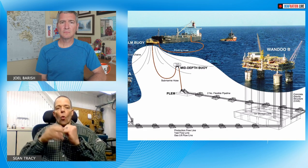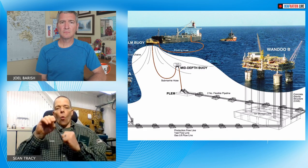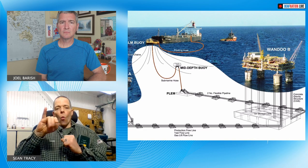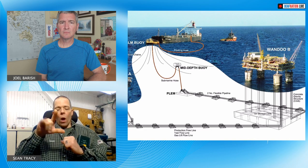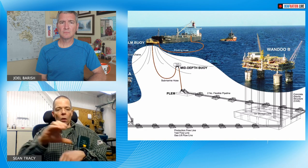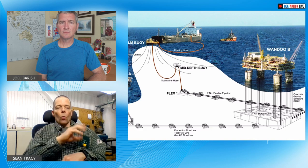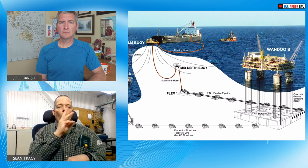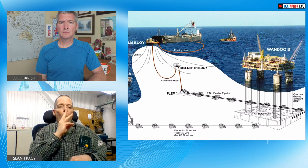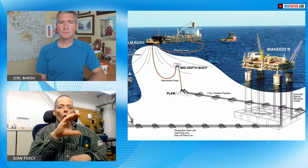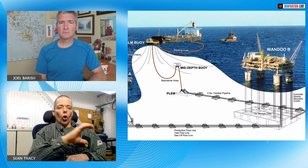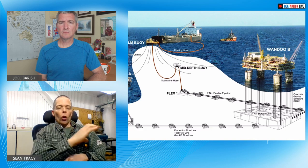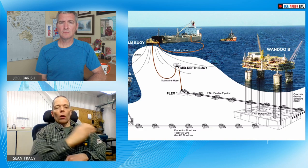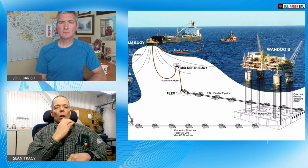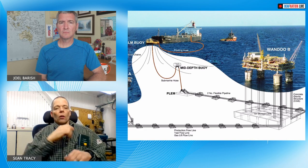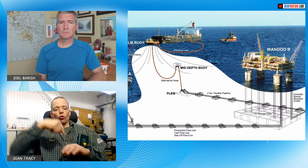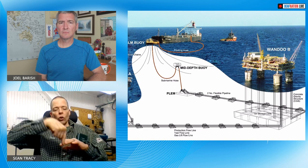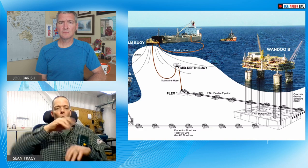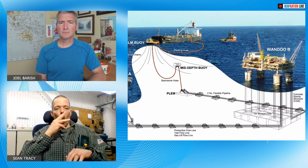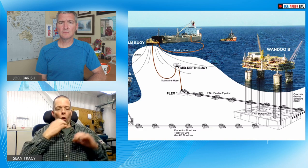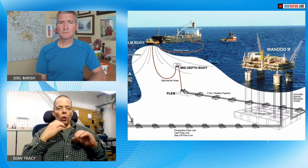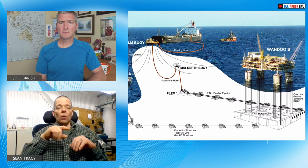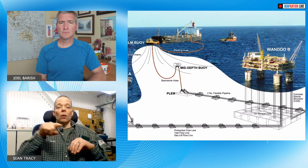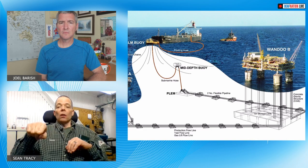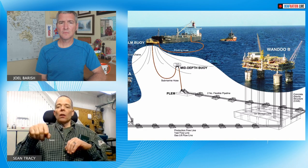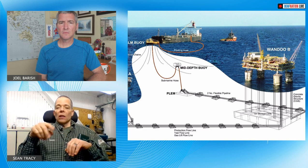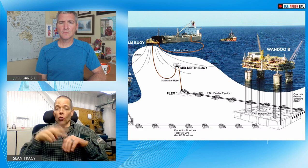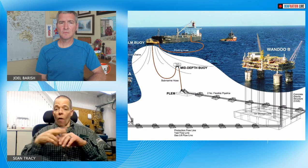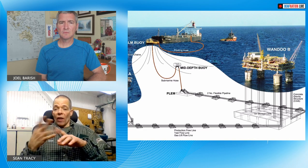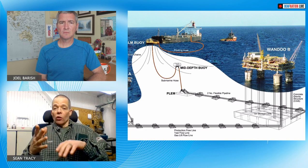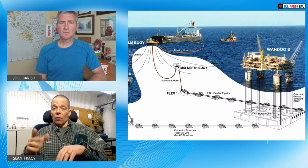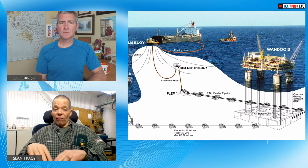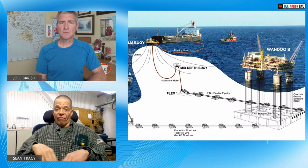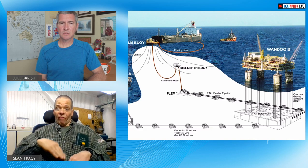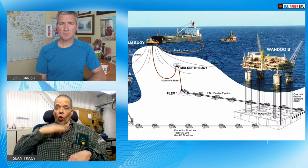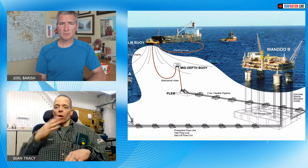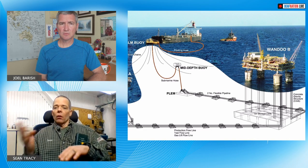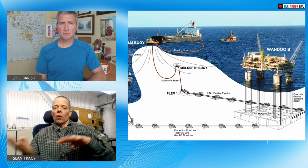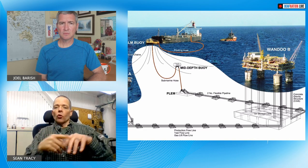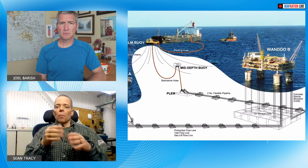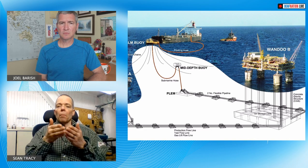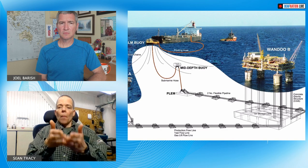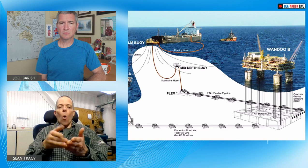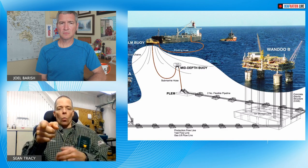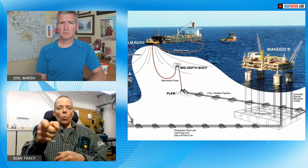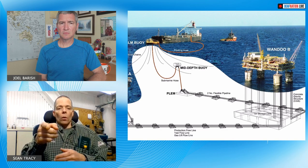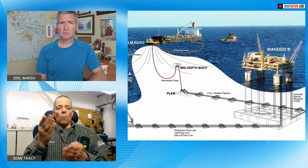where the oil is stored. Once the storage is full, it is then transported to